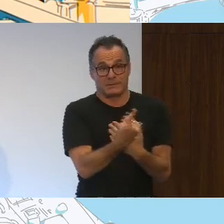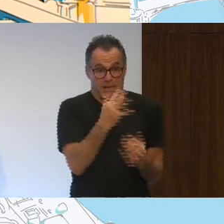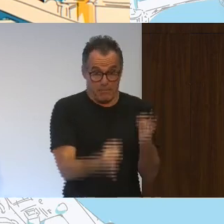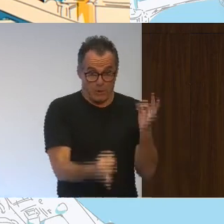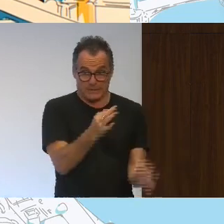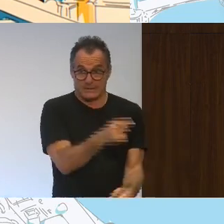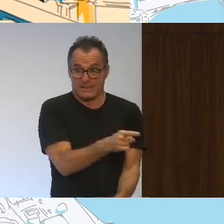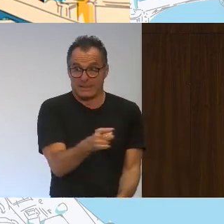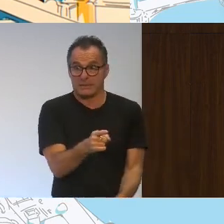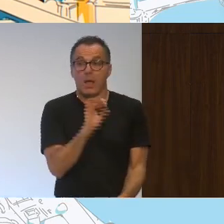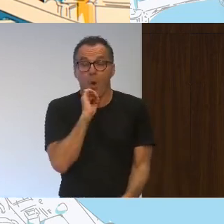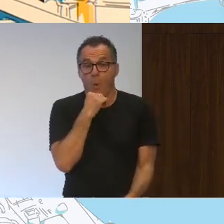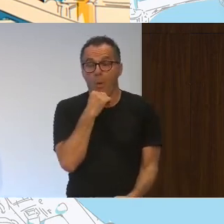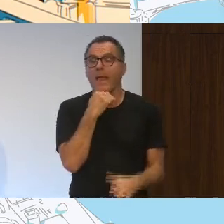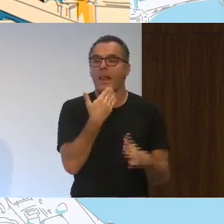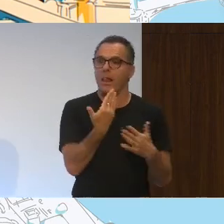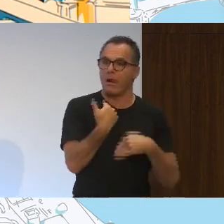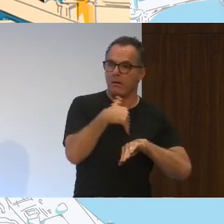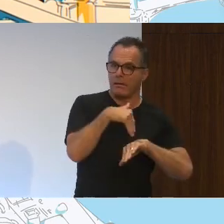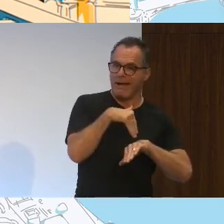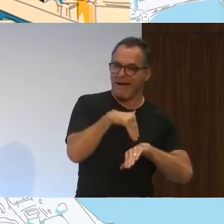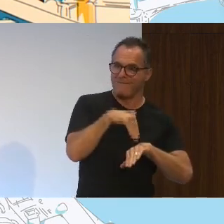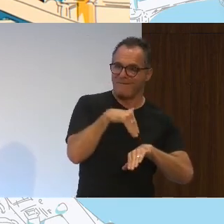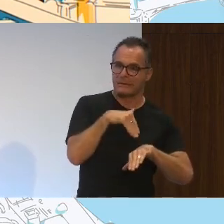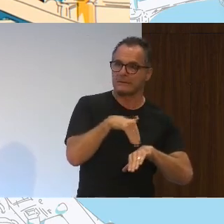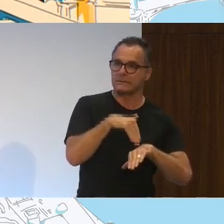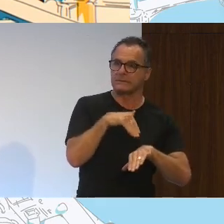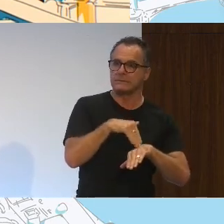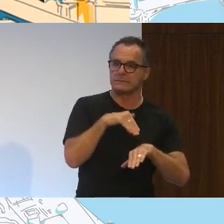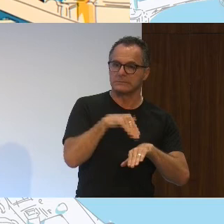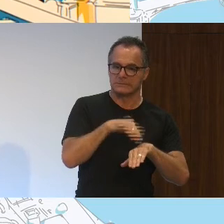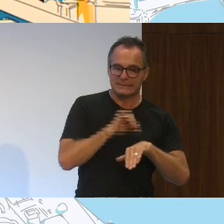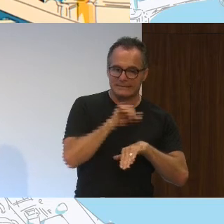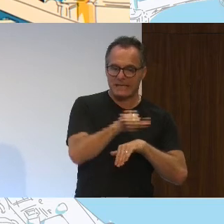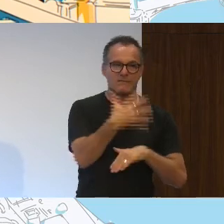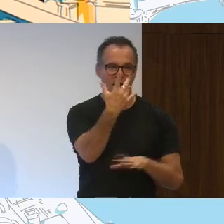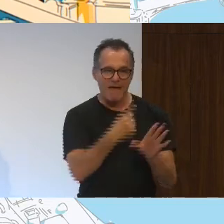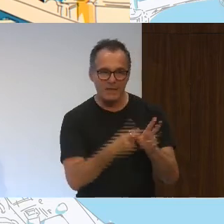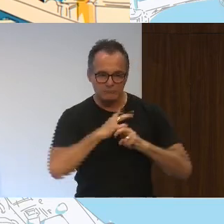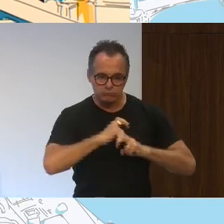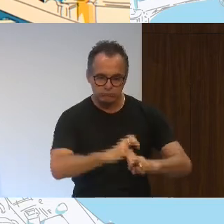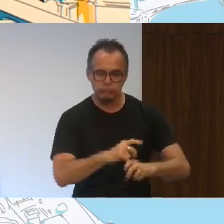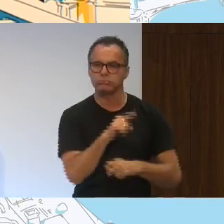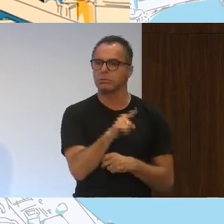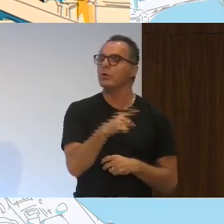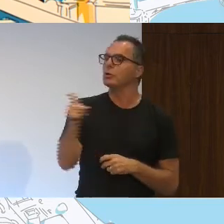and will have a lot influence, downstream influence in the next five years or so. You mentioned the brain prize,